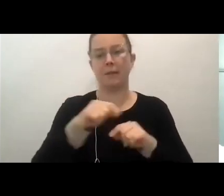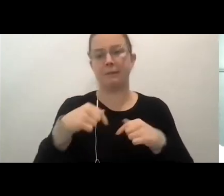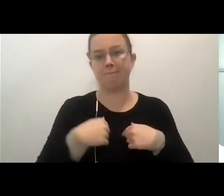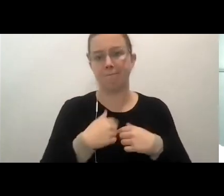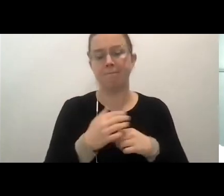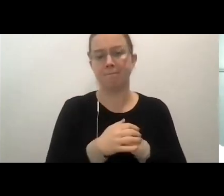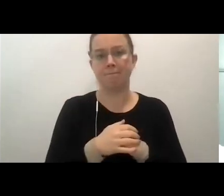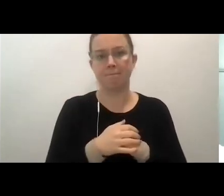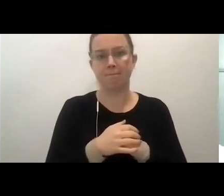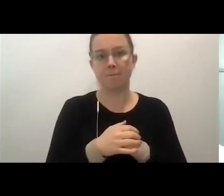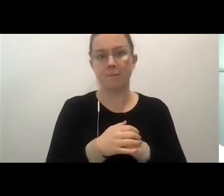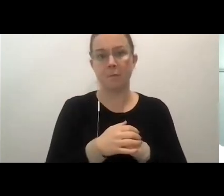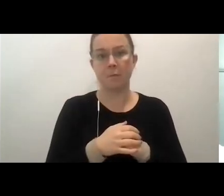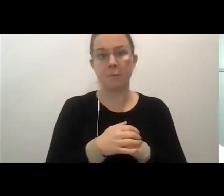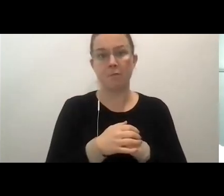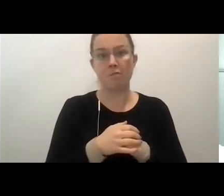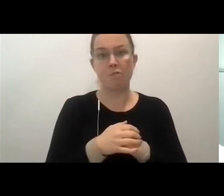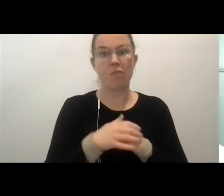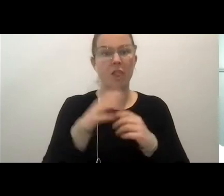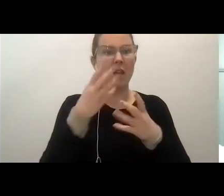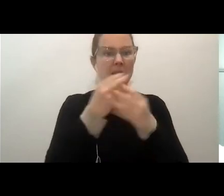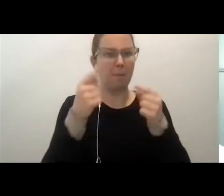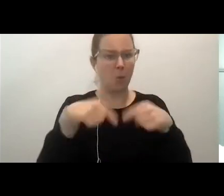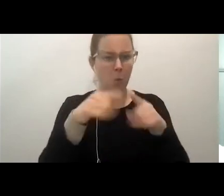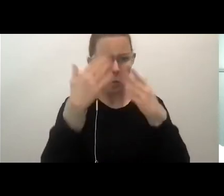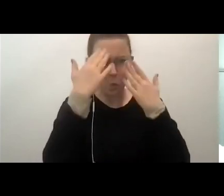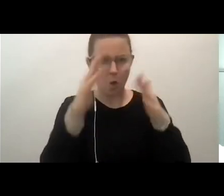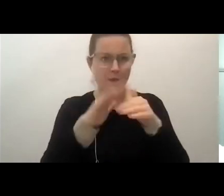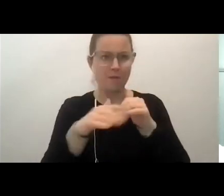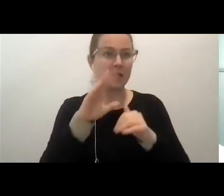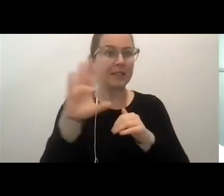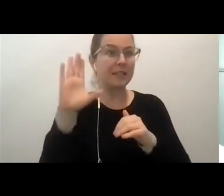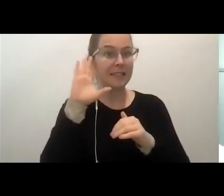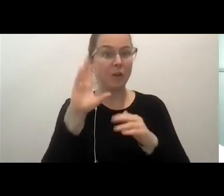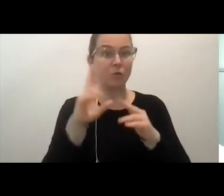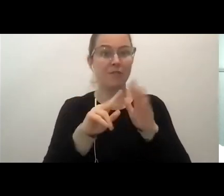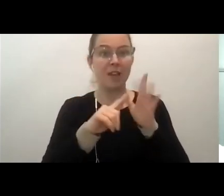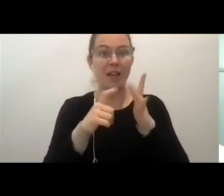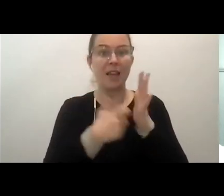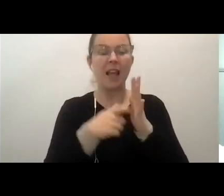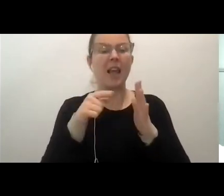bit for those of you who do not know a lot about Soundfair: Soundfair is a not-for-profit organization.